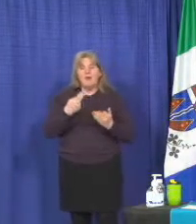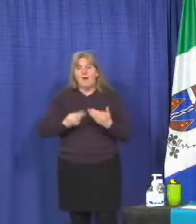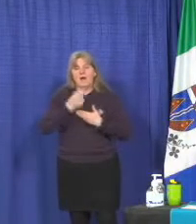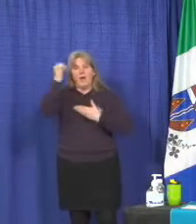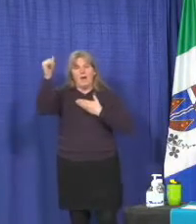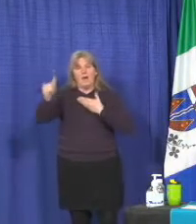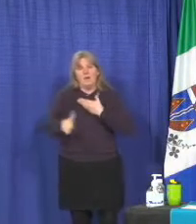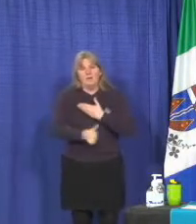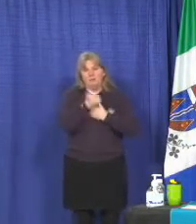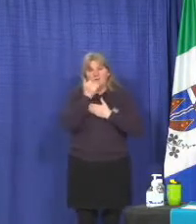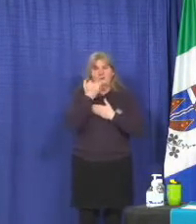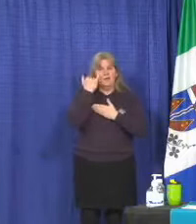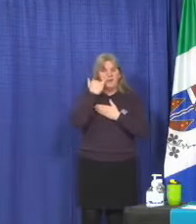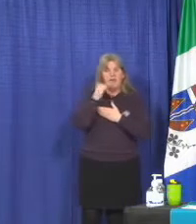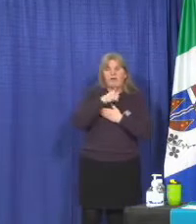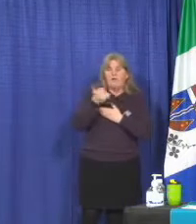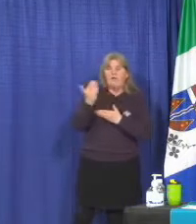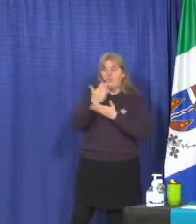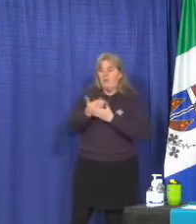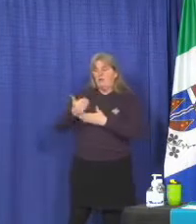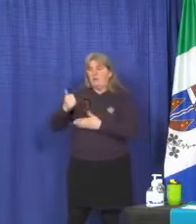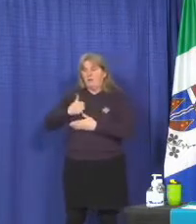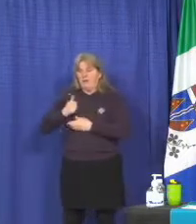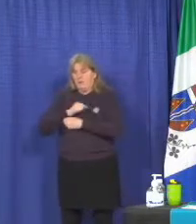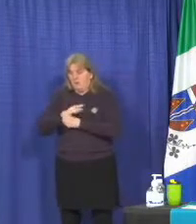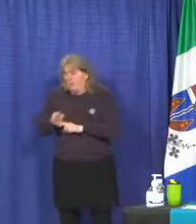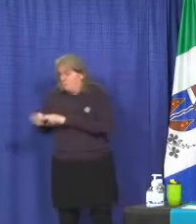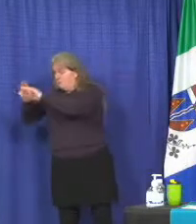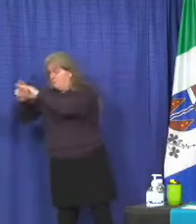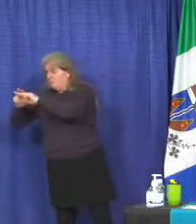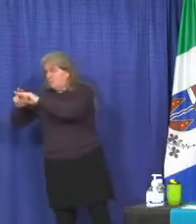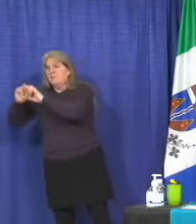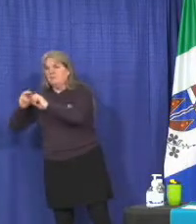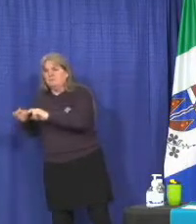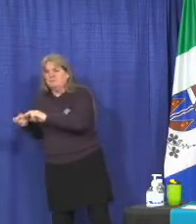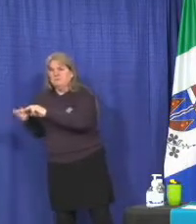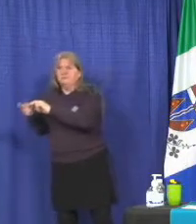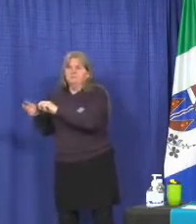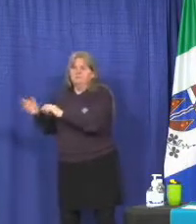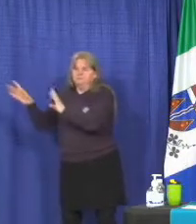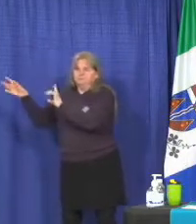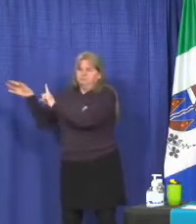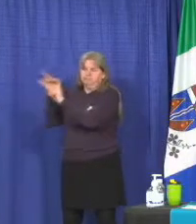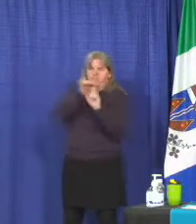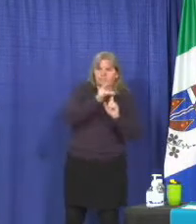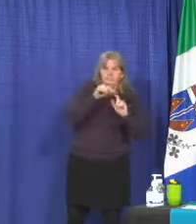That risk has been higher with every search and it is